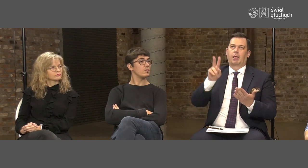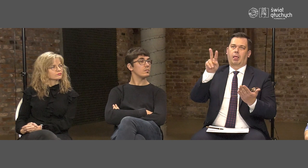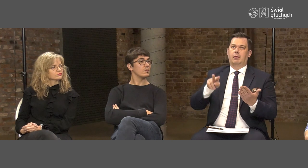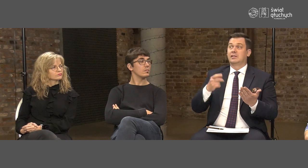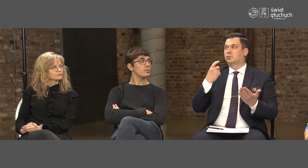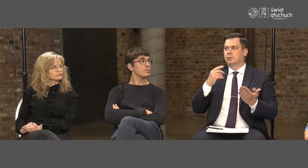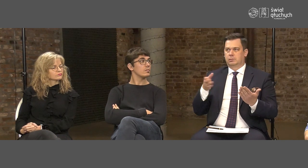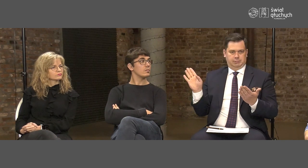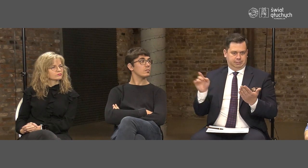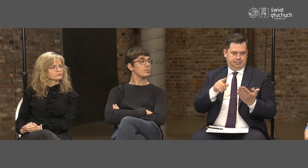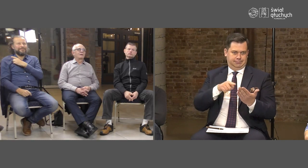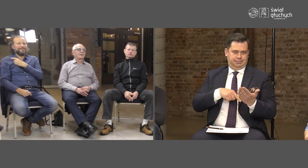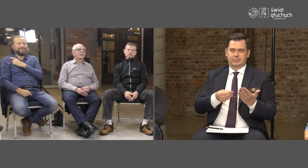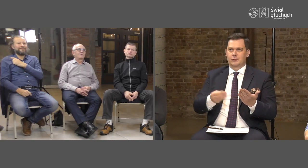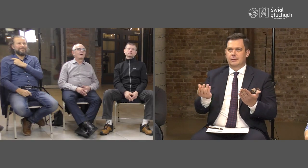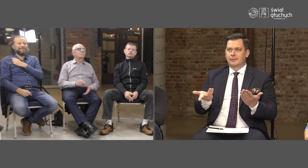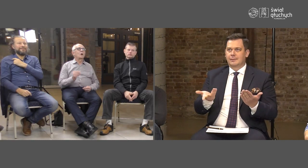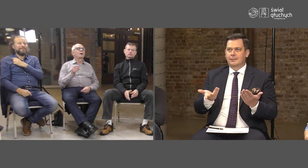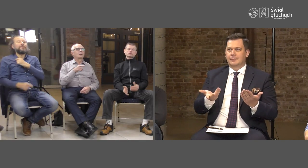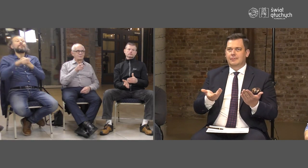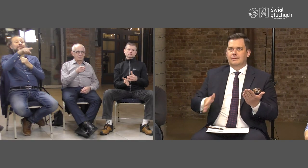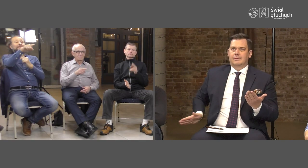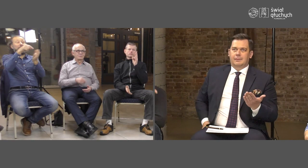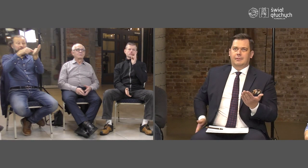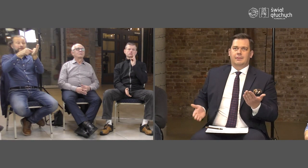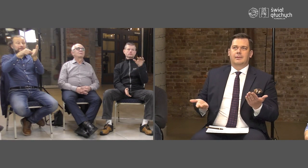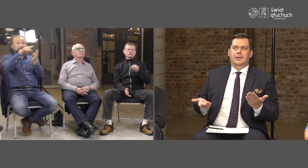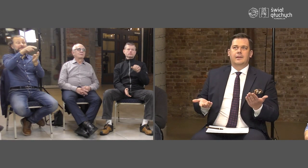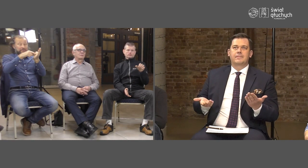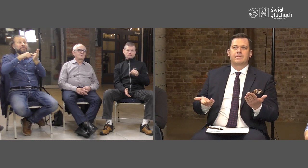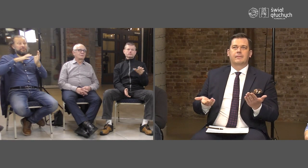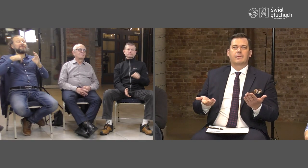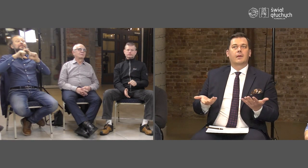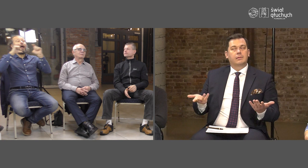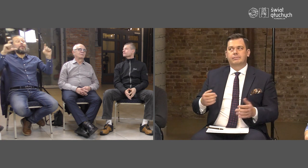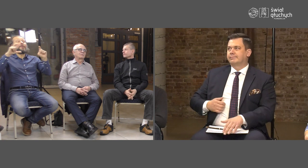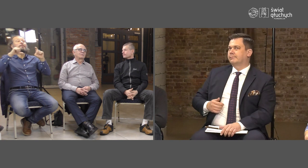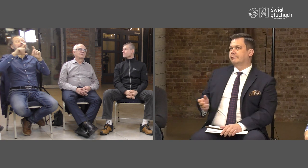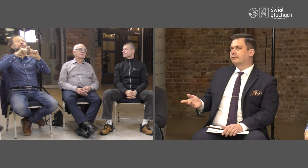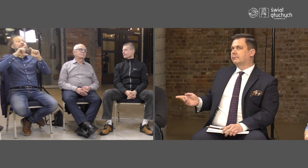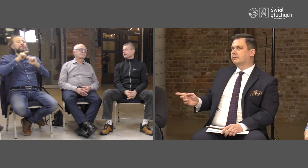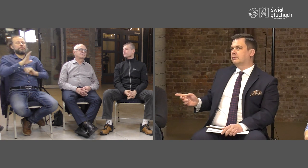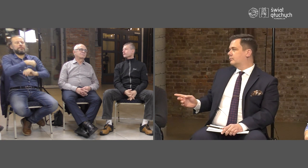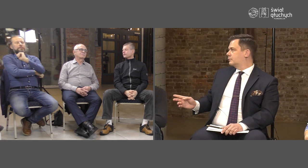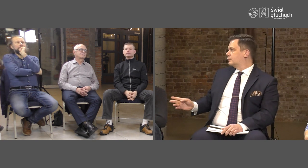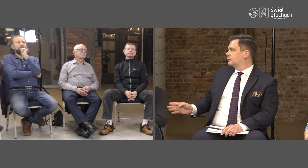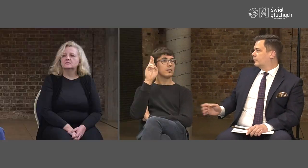The boss, reading such a CV, he will reject hearing people, because he has the benefit of a deaf employee. [Eugeniusz]: Yes, that's what happened in the plant ...